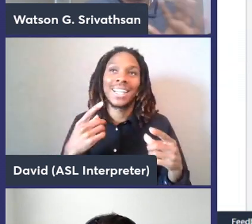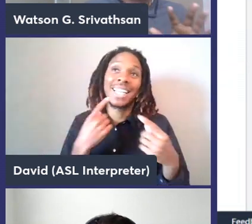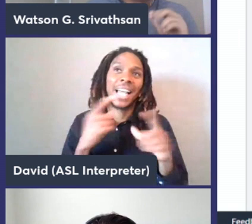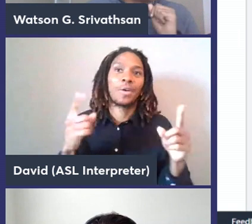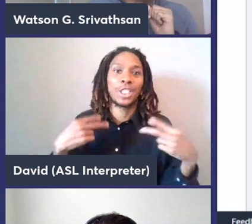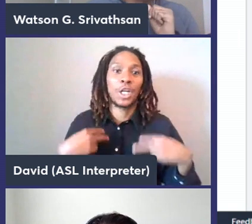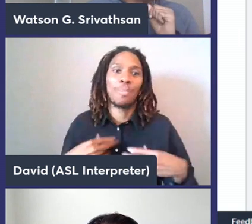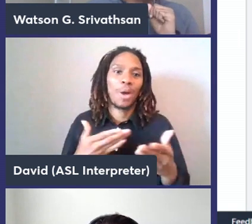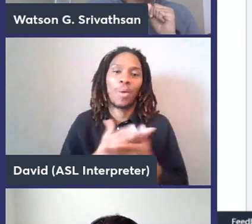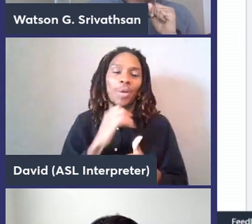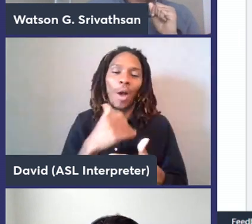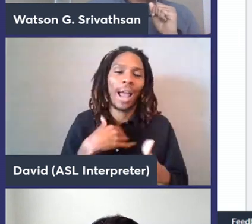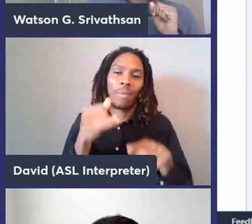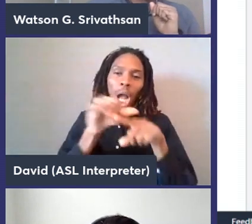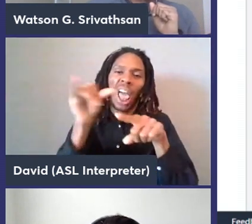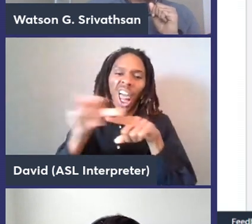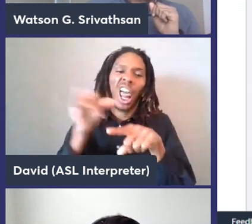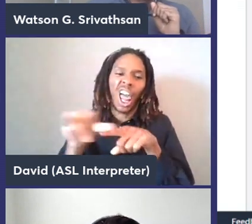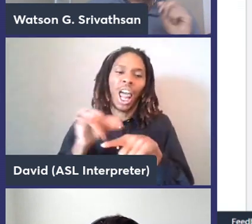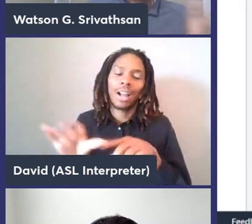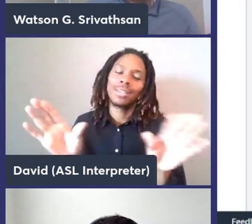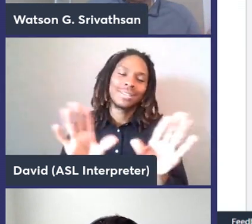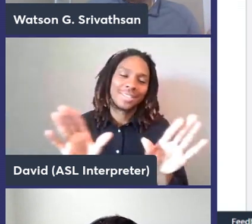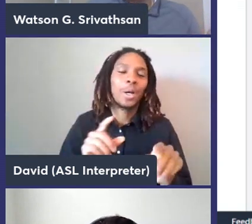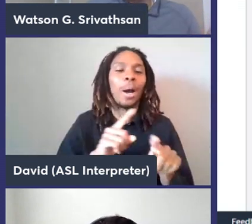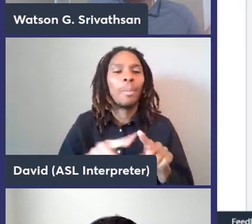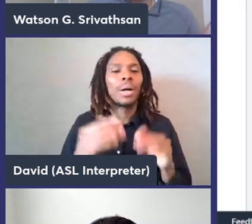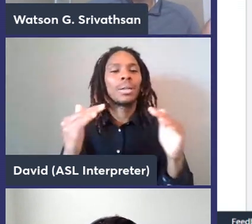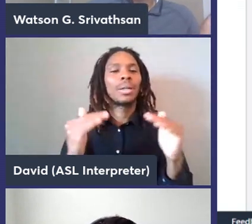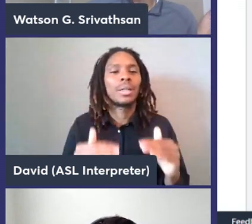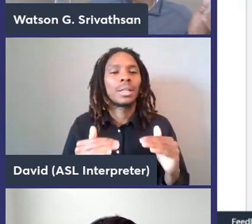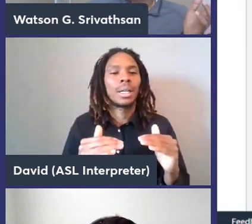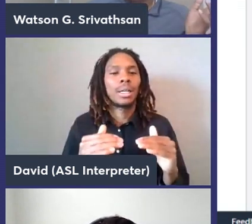so we don't need to worry about that. I wanna talk about custom terminology.